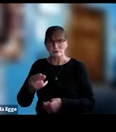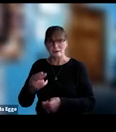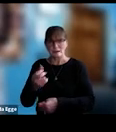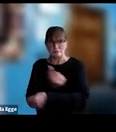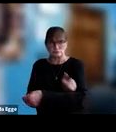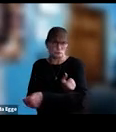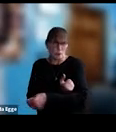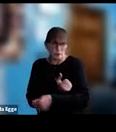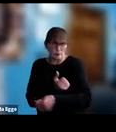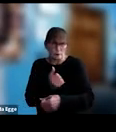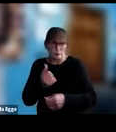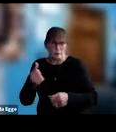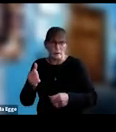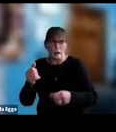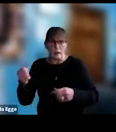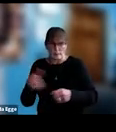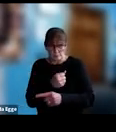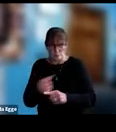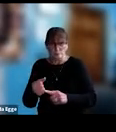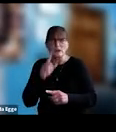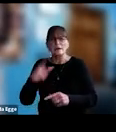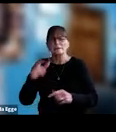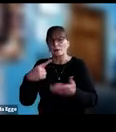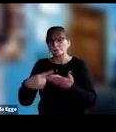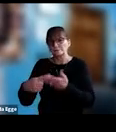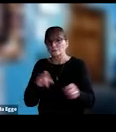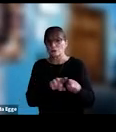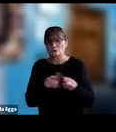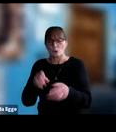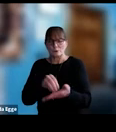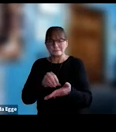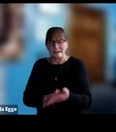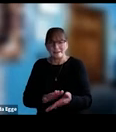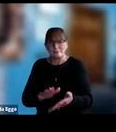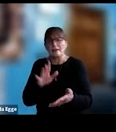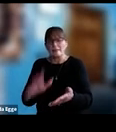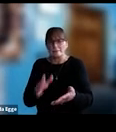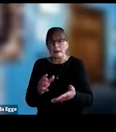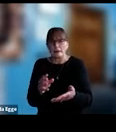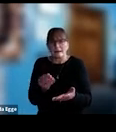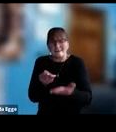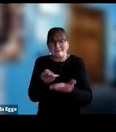And then we're going to talk about the other side of things with documenting the materiality portion